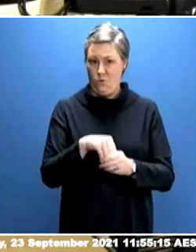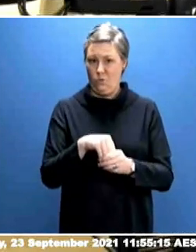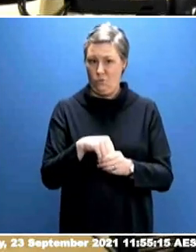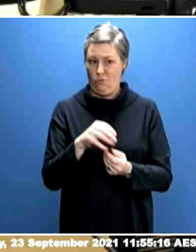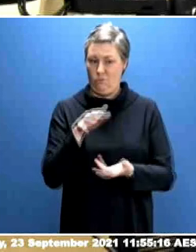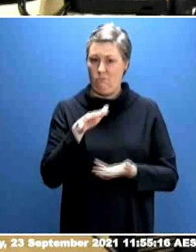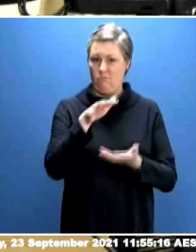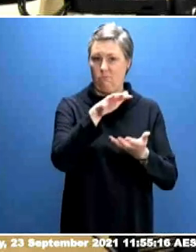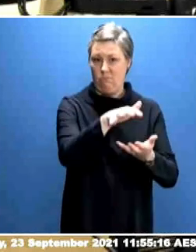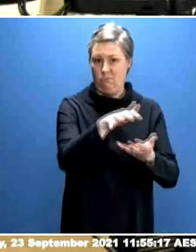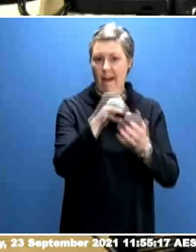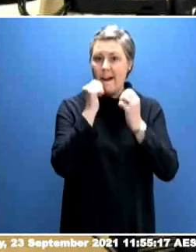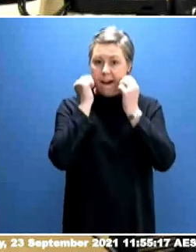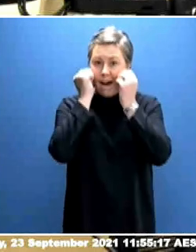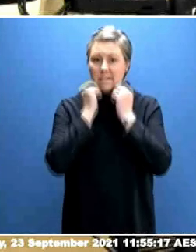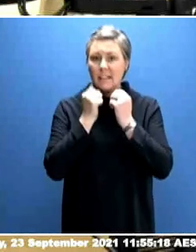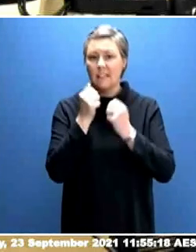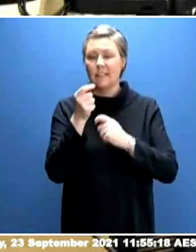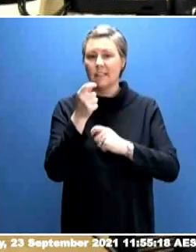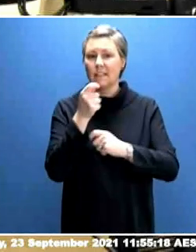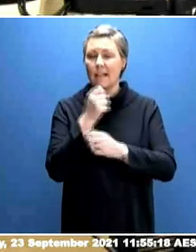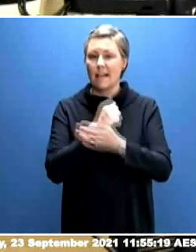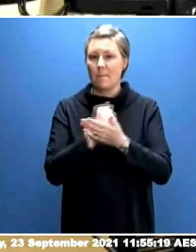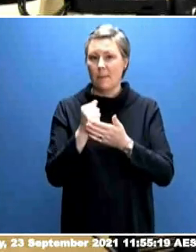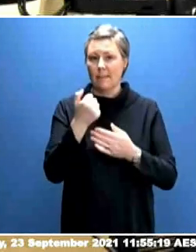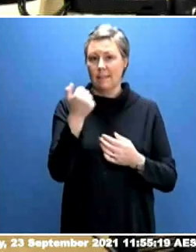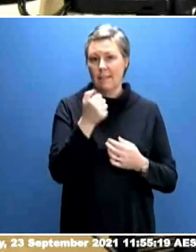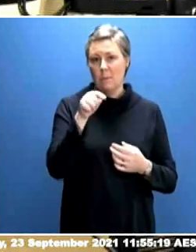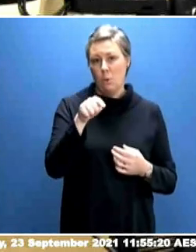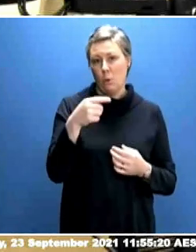I tender that memorandum and asked that be marked Exhibit 16.29 please.